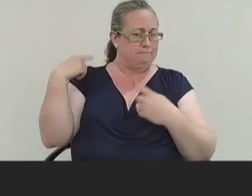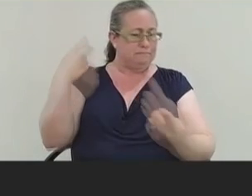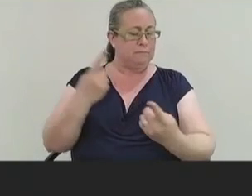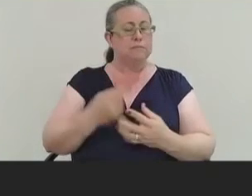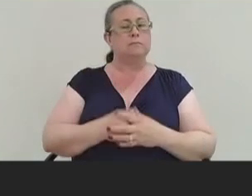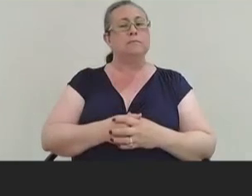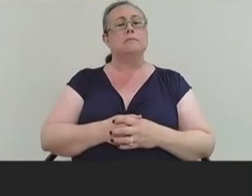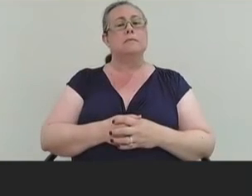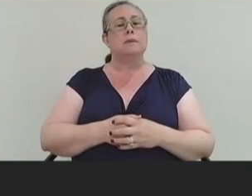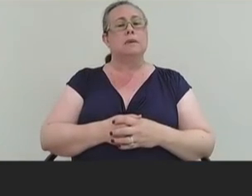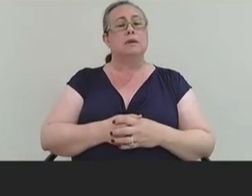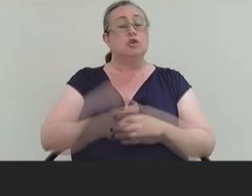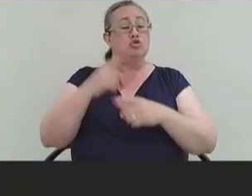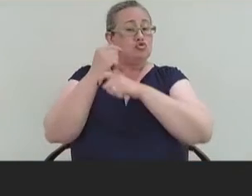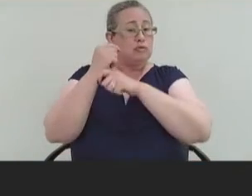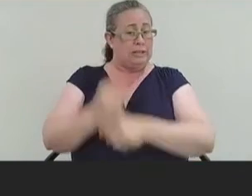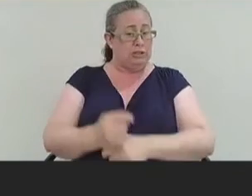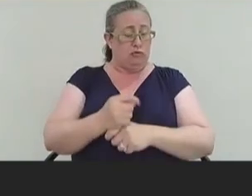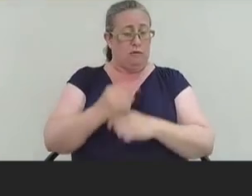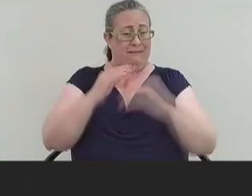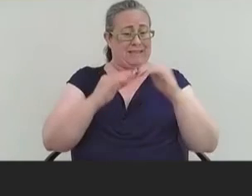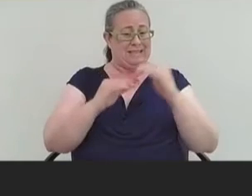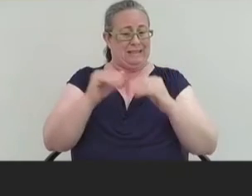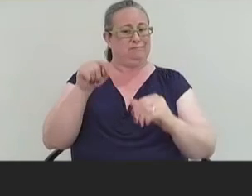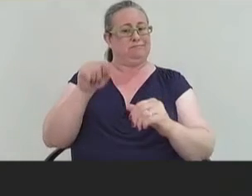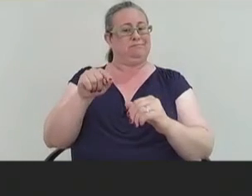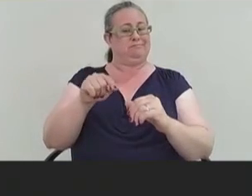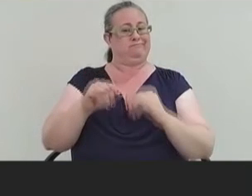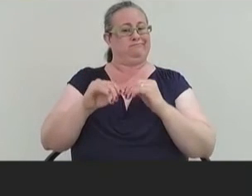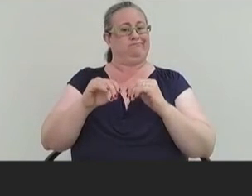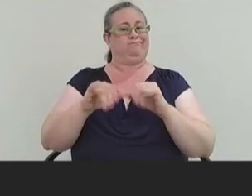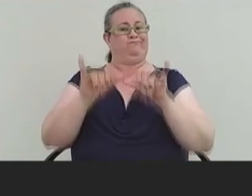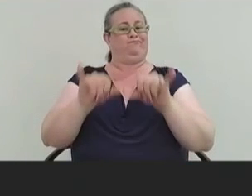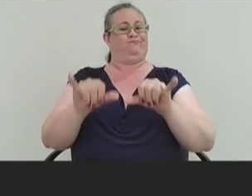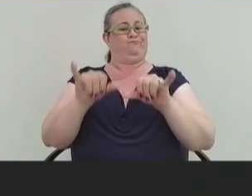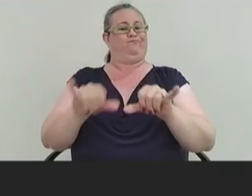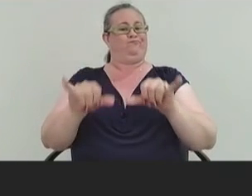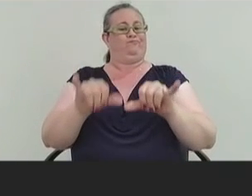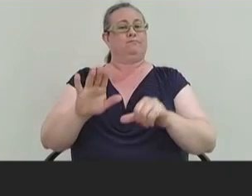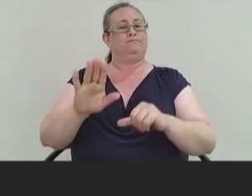is that traditional facilities are more fixed in nature, and their construction time and expense